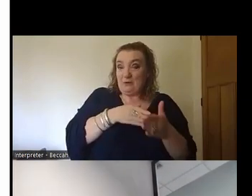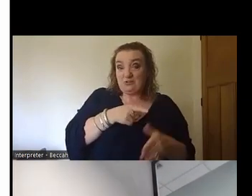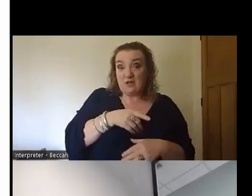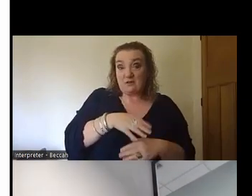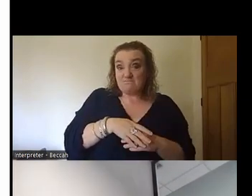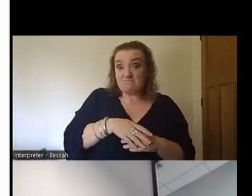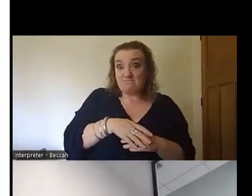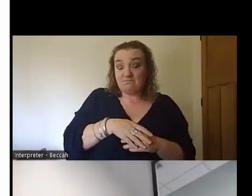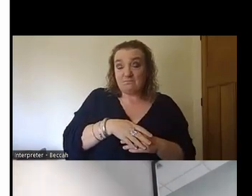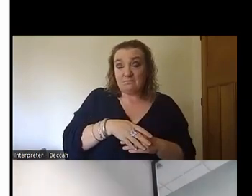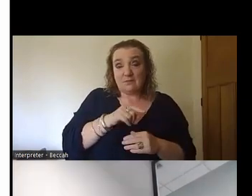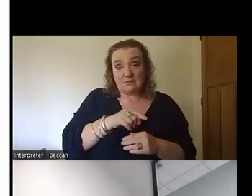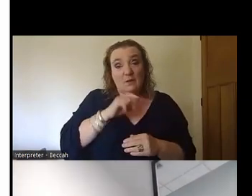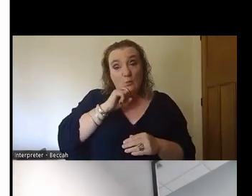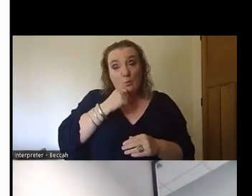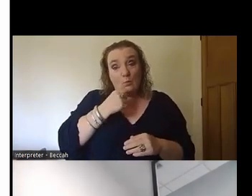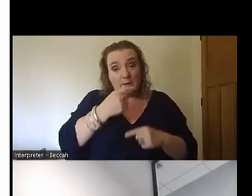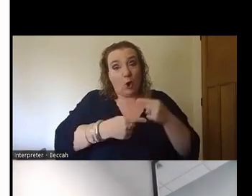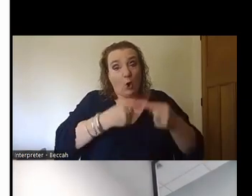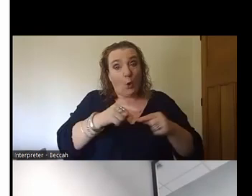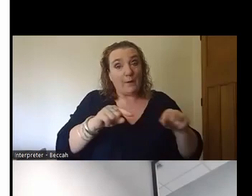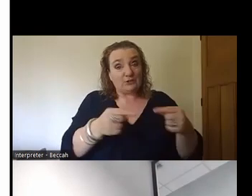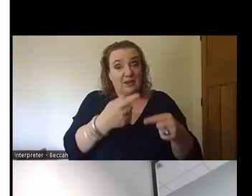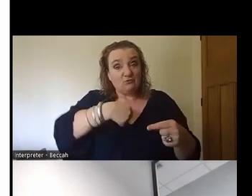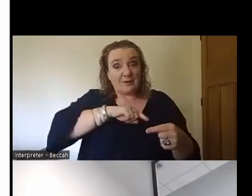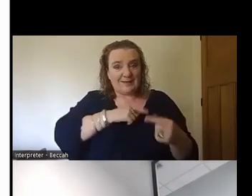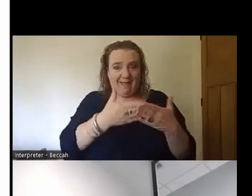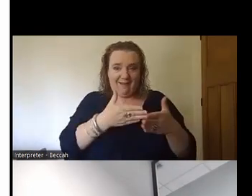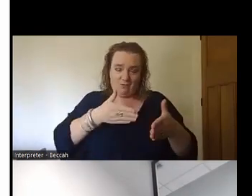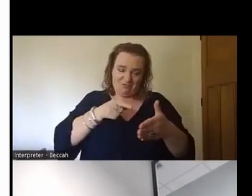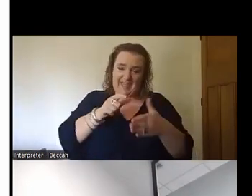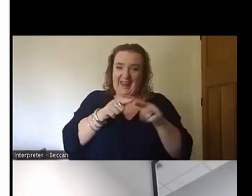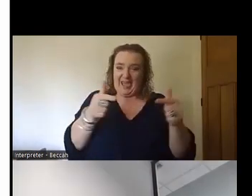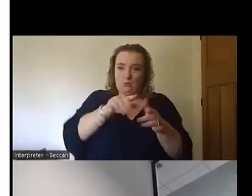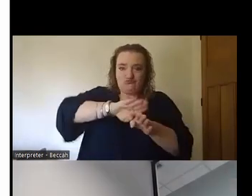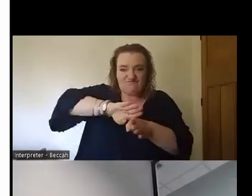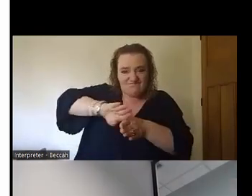And that's going to be an ongoing challenge, I think. How do we move away from the labelling,